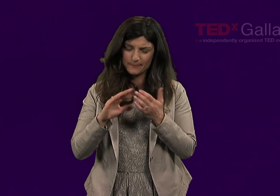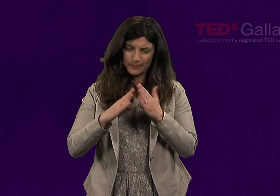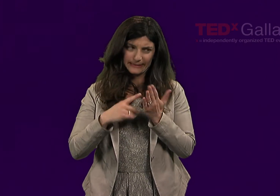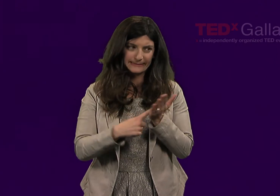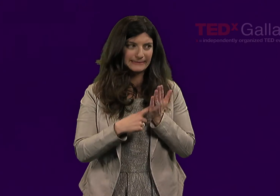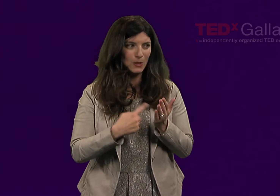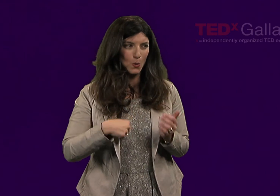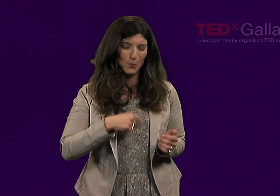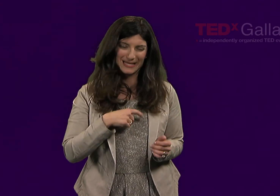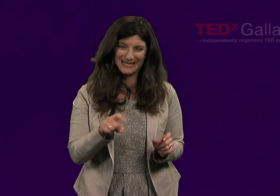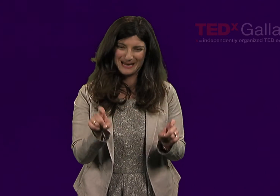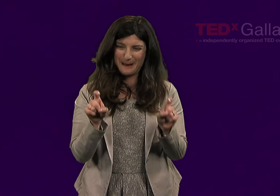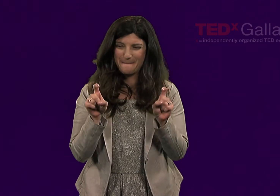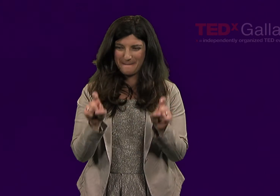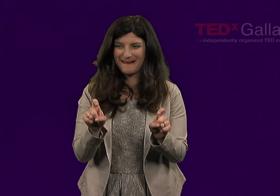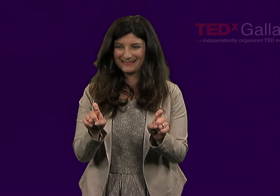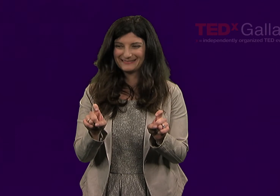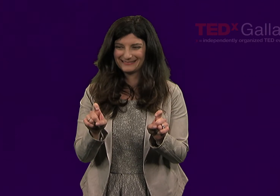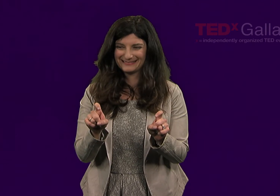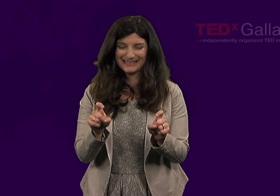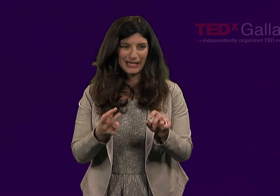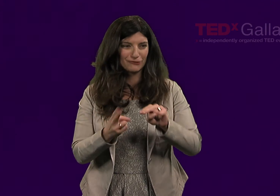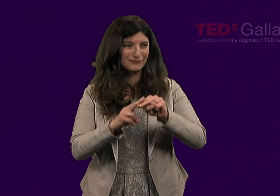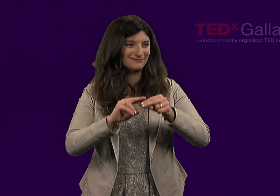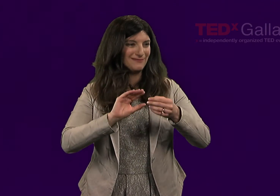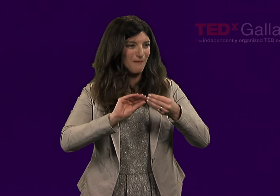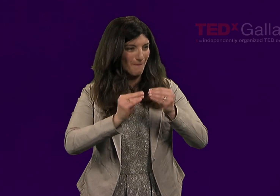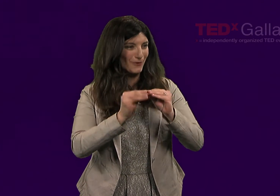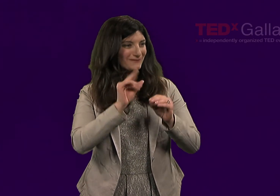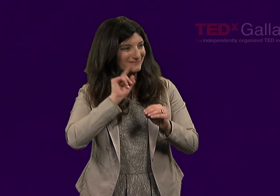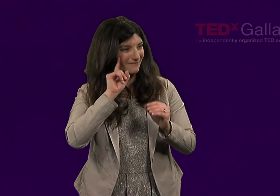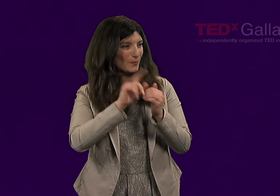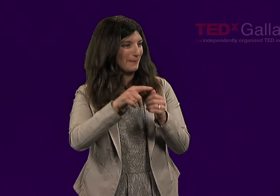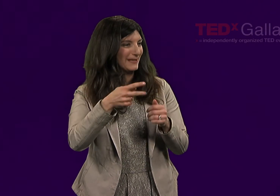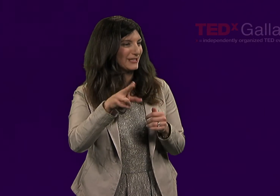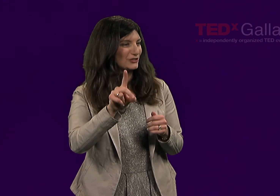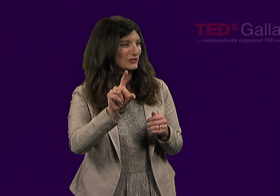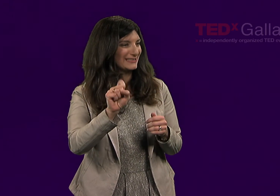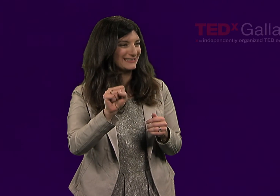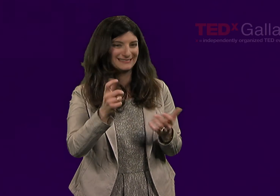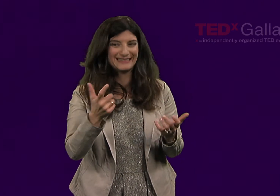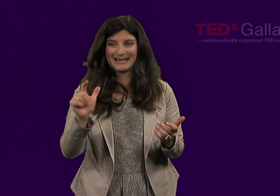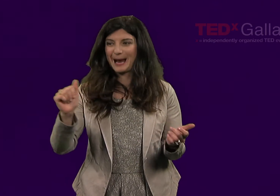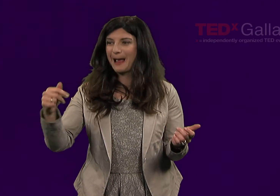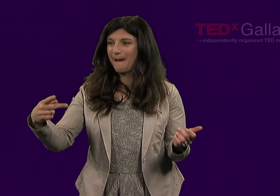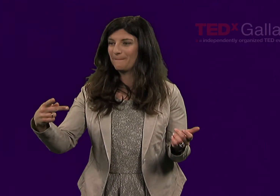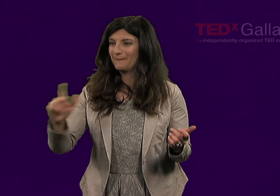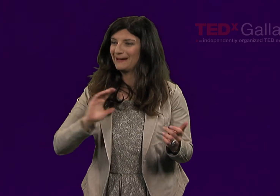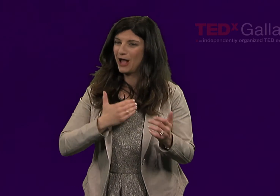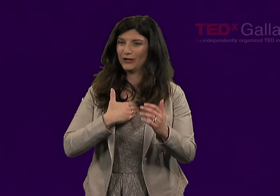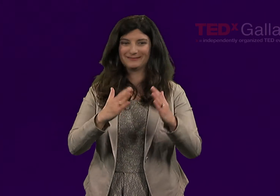And the alumni community realized that there was a need for this to change. They wanted to see more and more deaf individuals having PhDs.